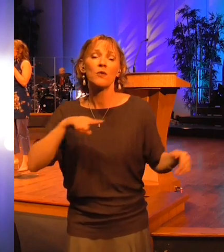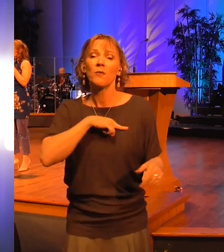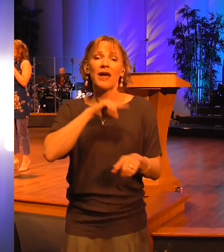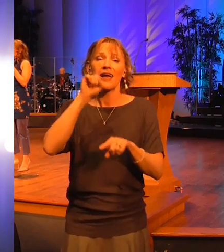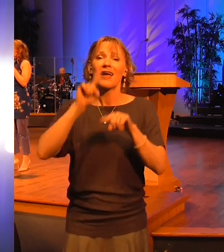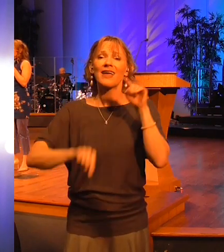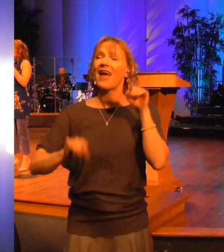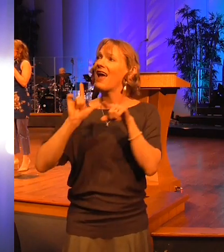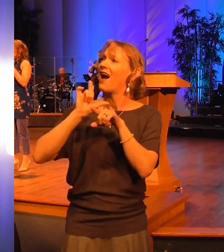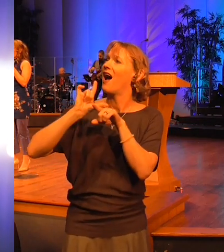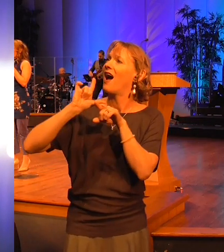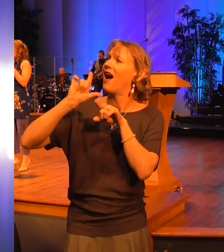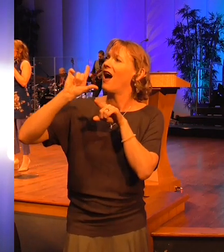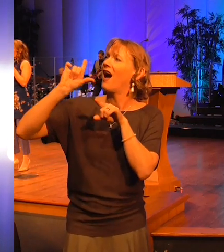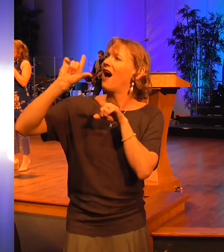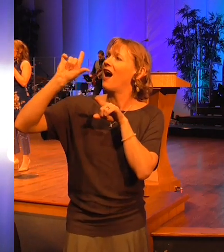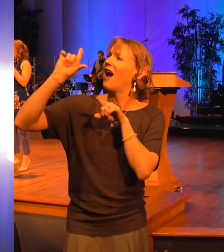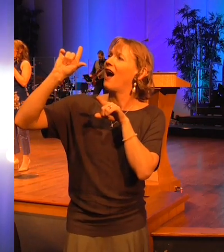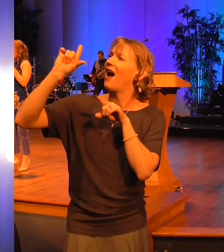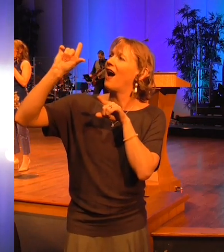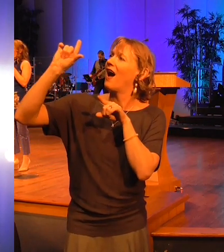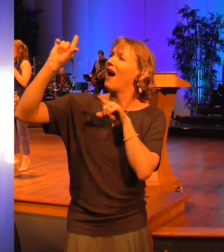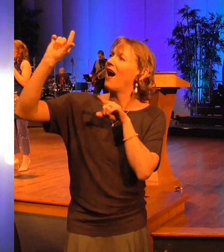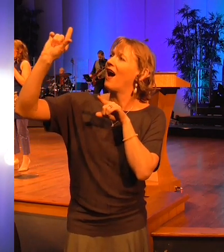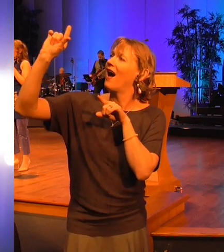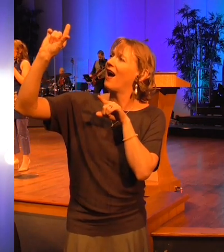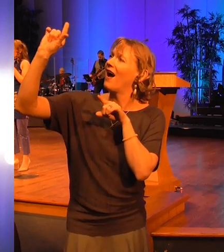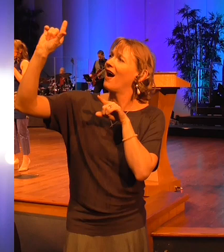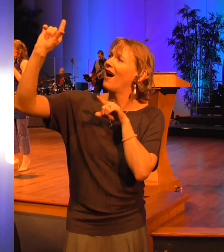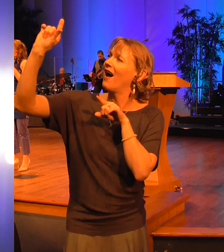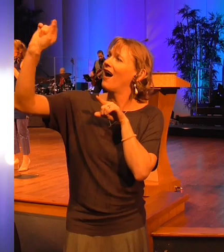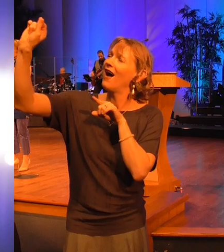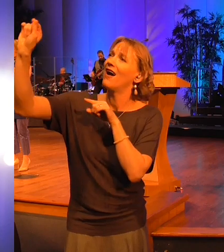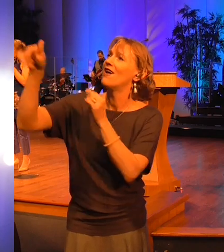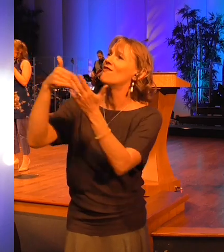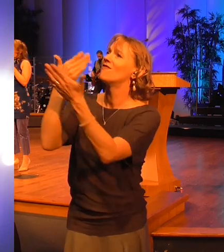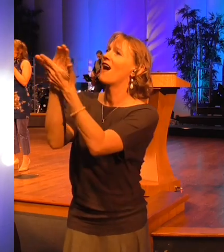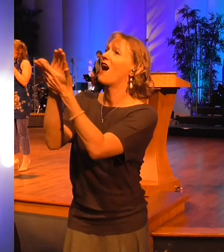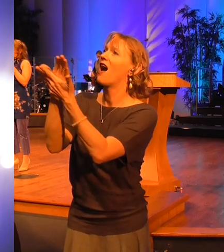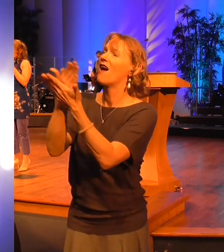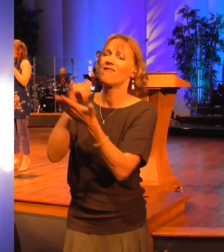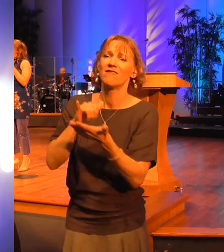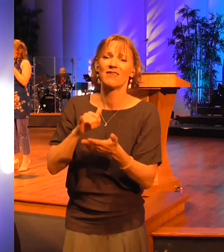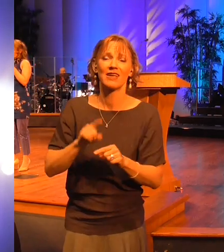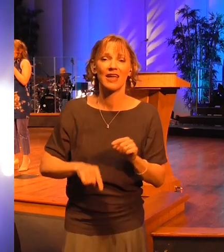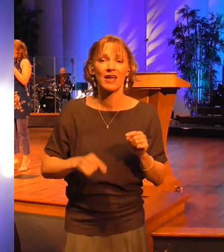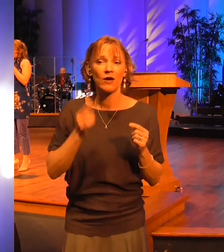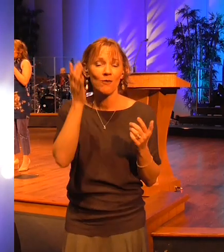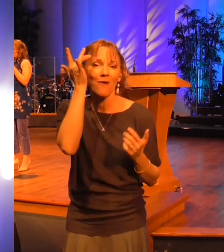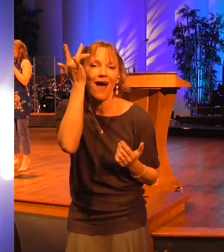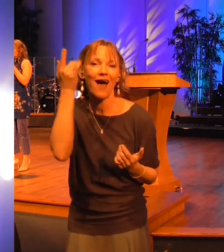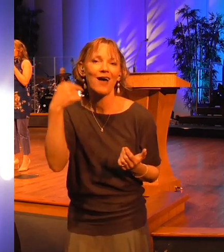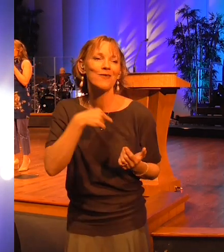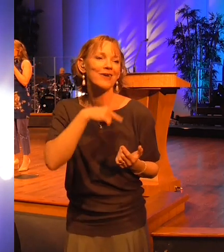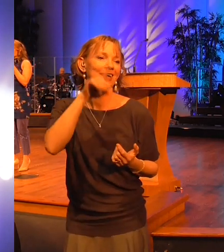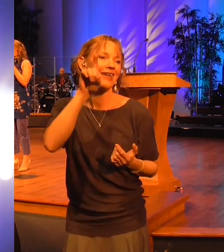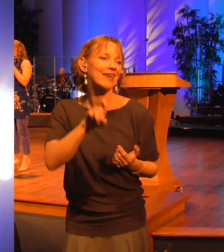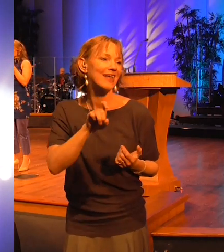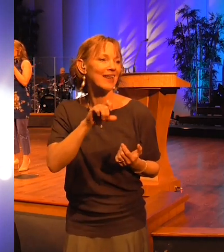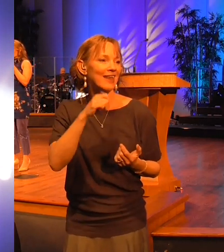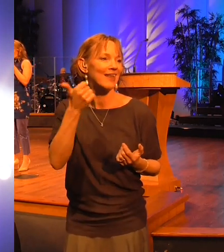sky cuz we need each other to